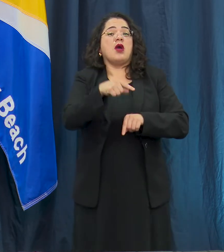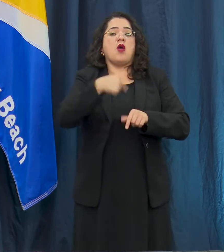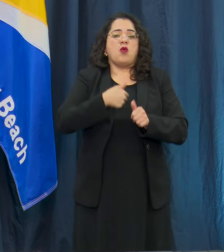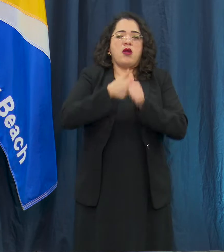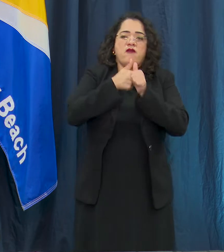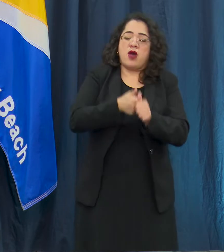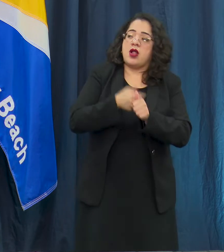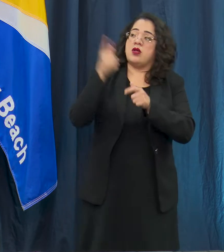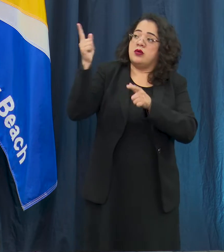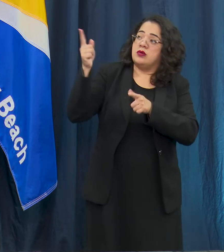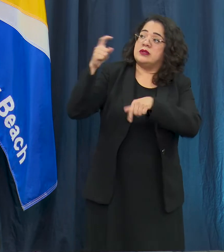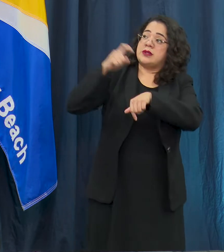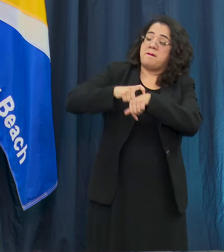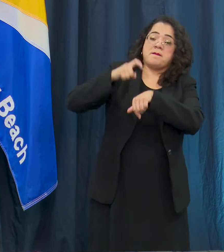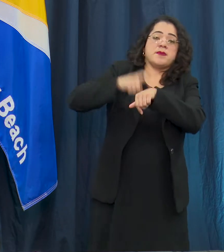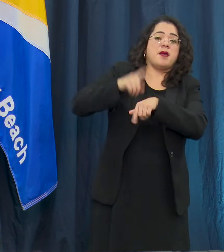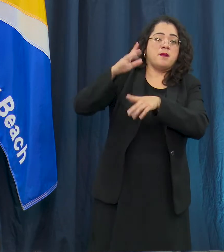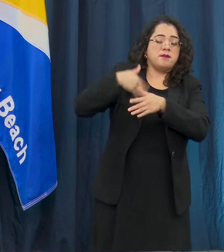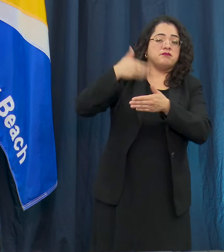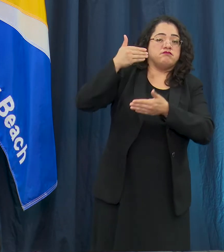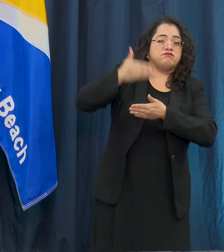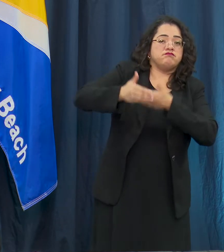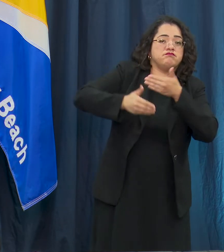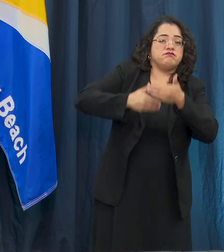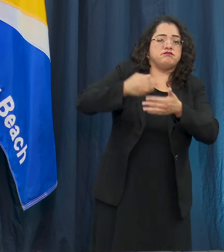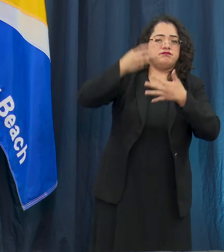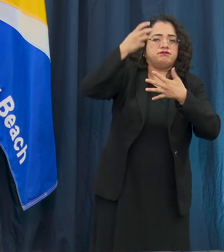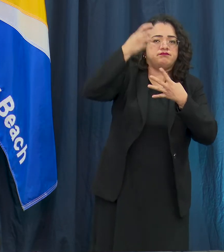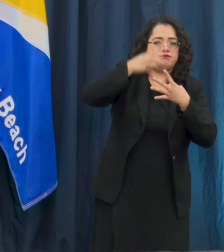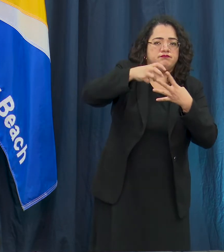we have of course have been talking about which are those four stages and so there